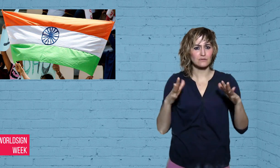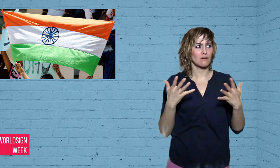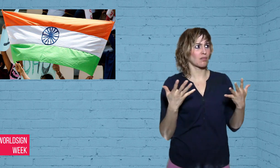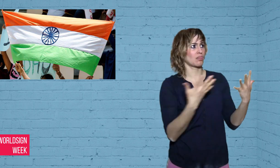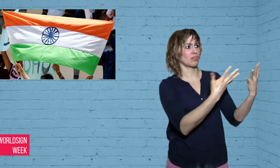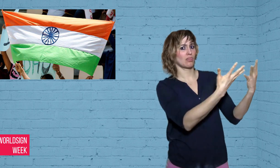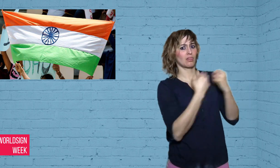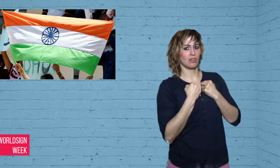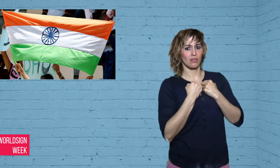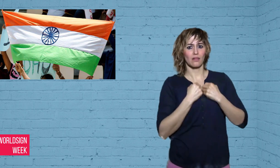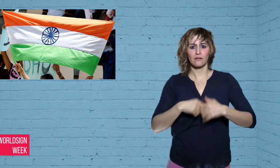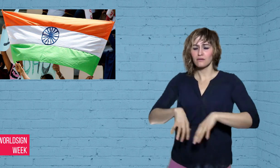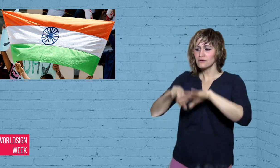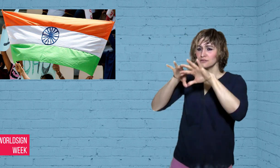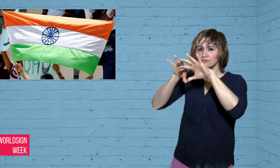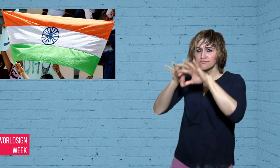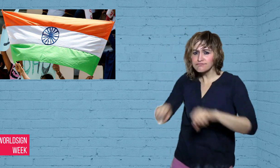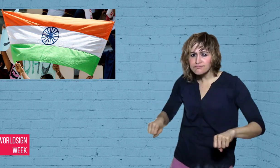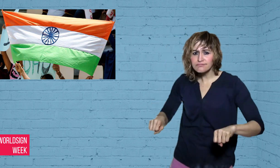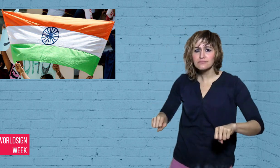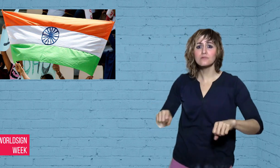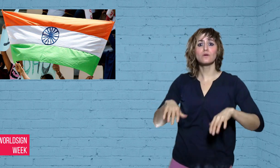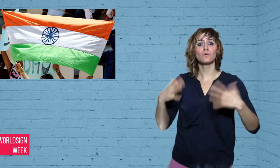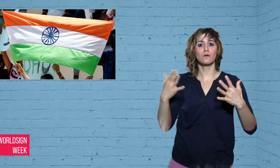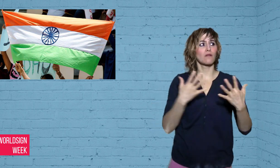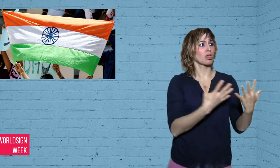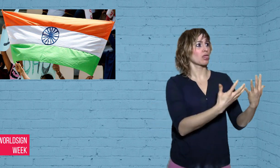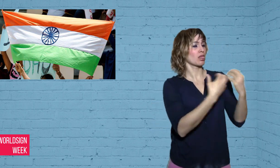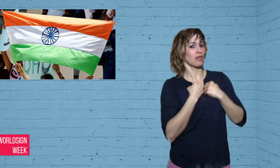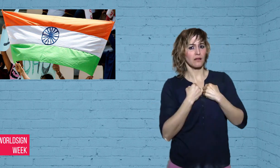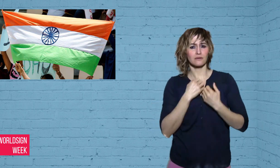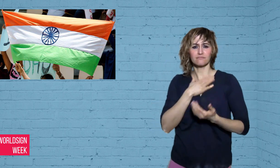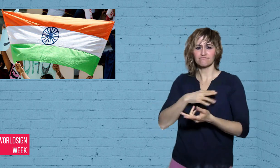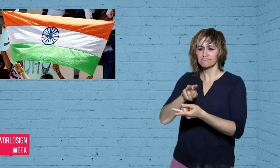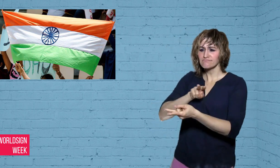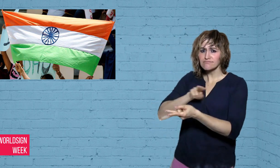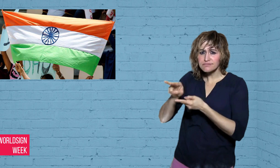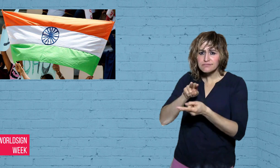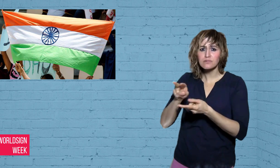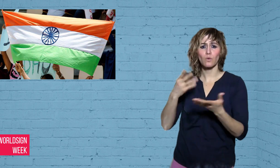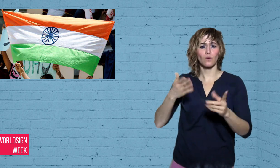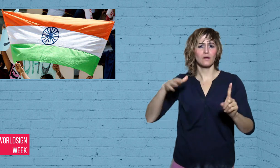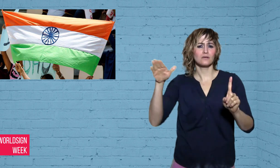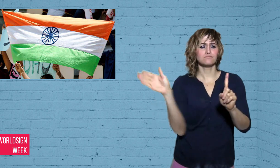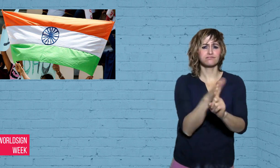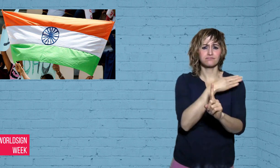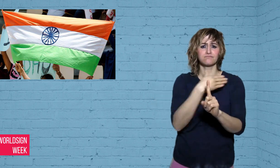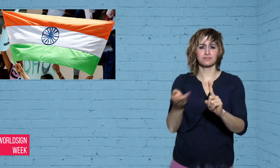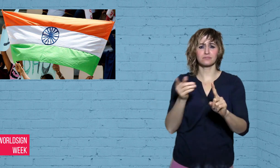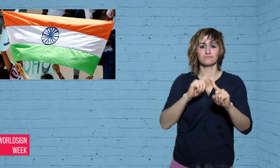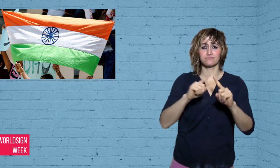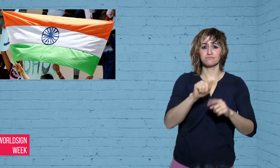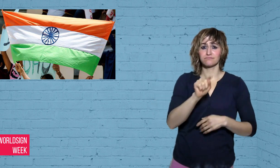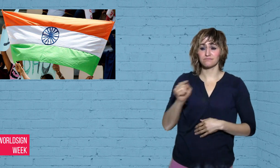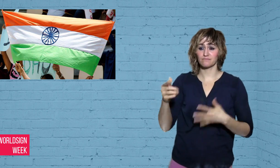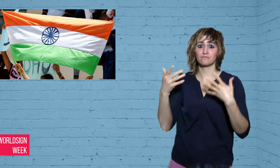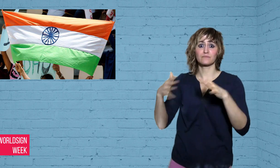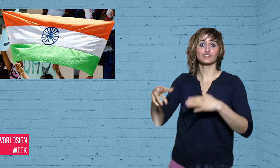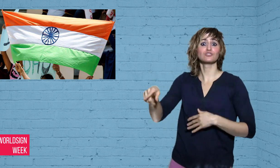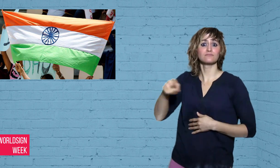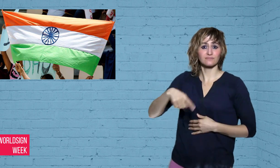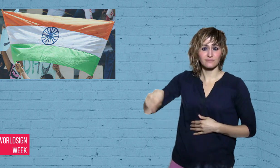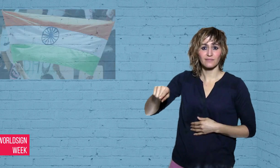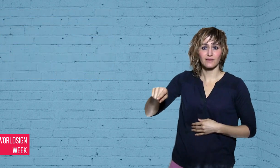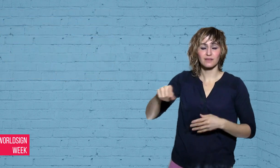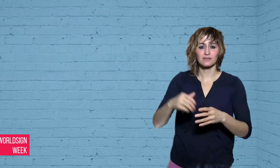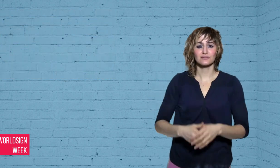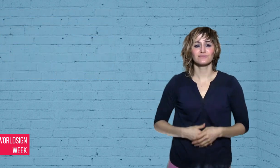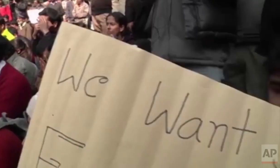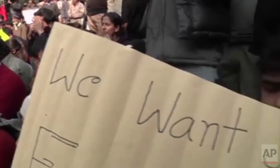“victims of rape, sexual and physical assault”.